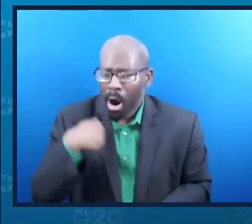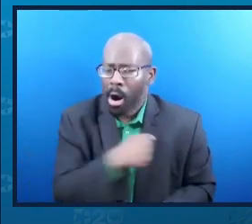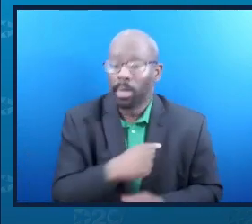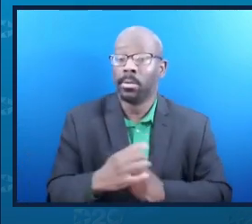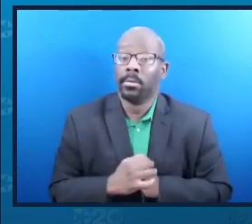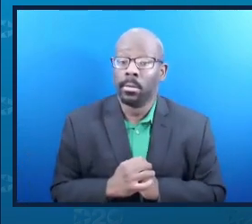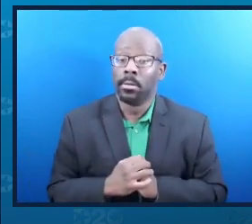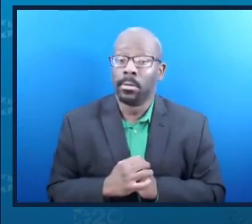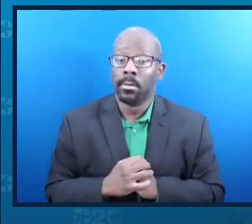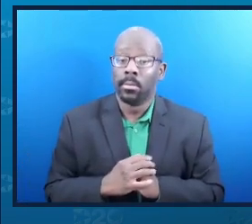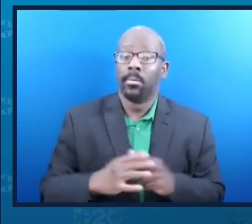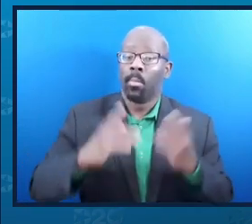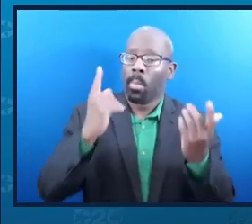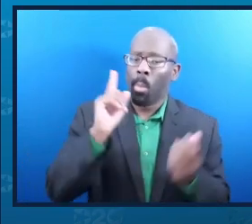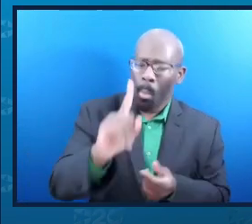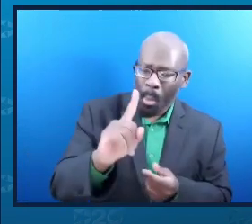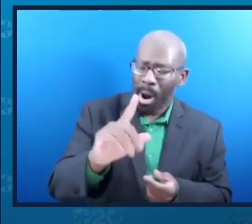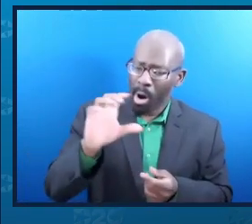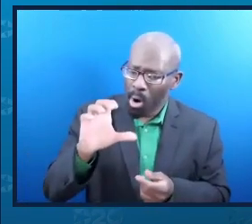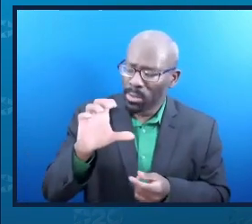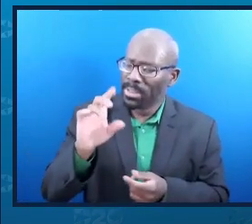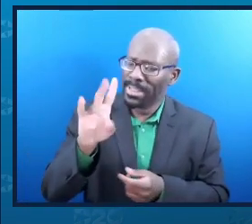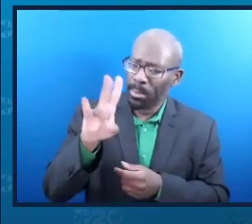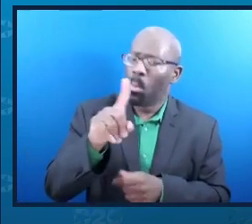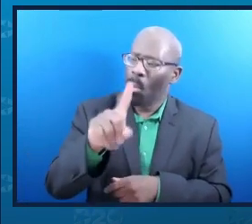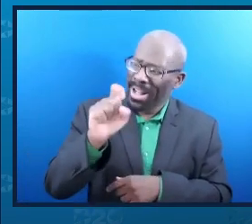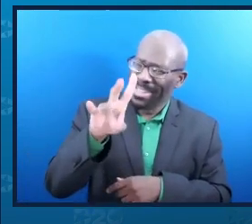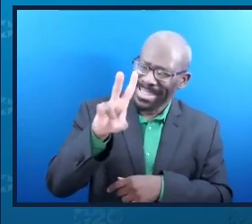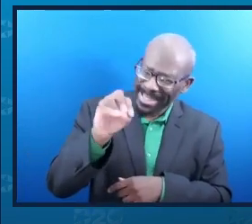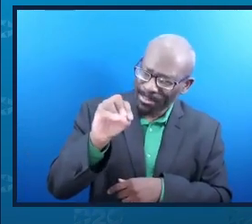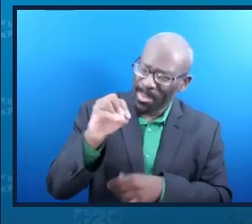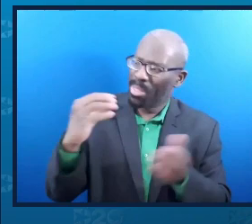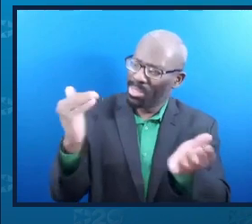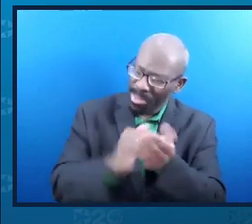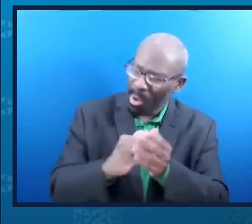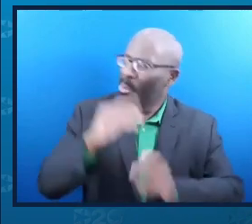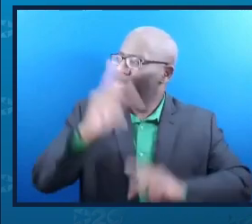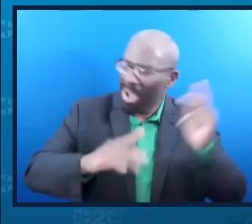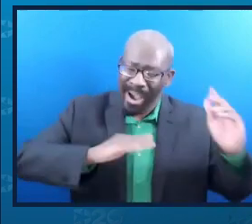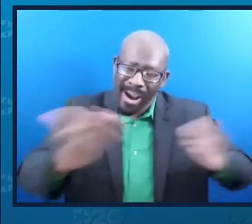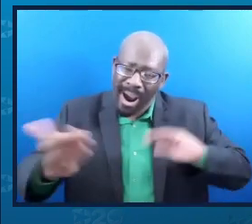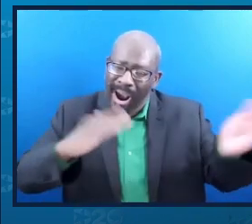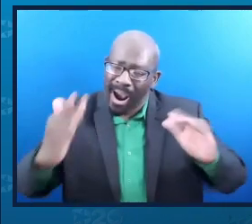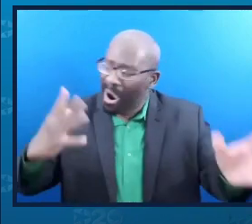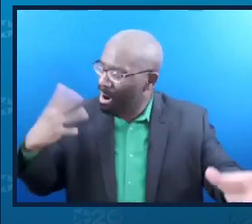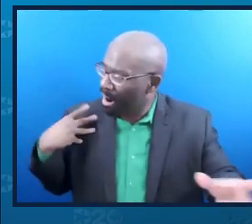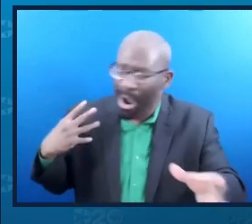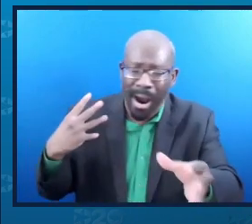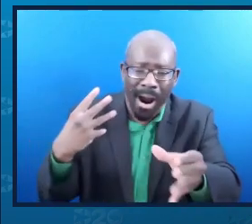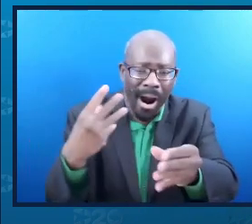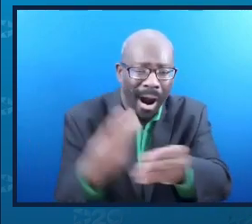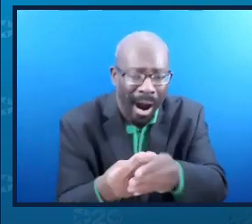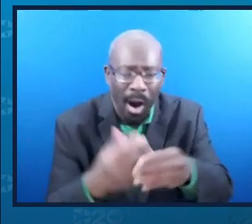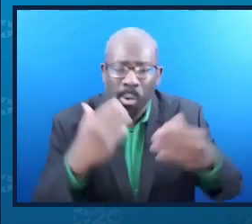170,000 AMERICANS TODAY, MILLIONS OF JOBS, GONE.